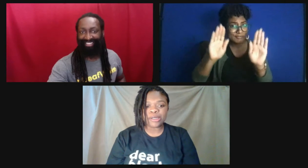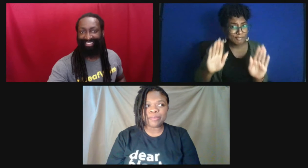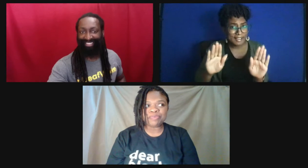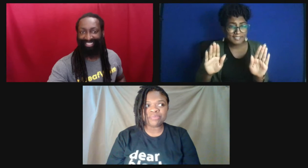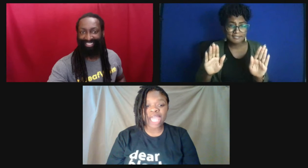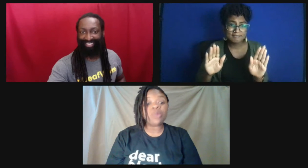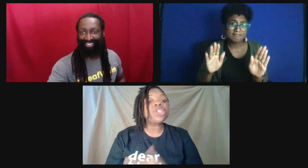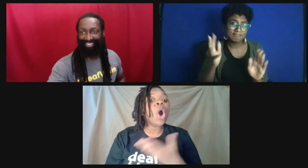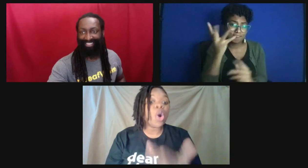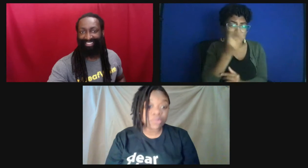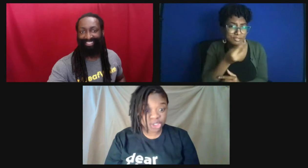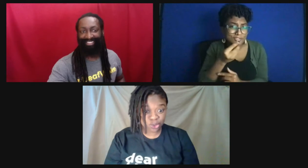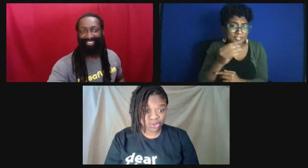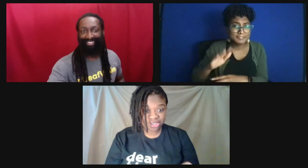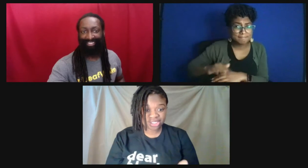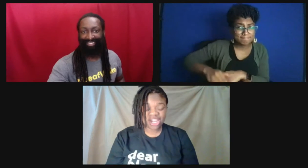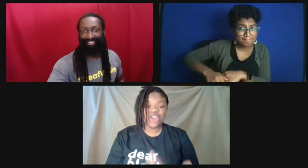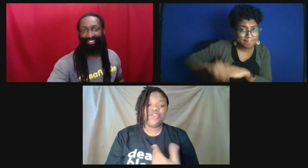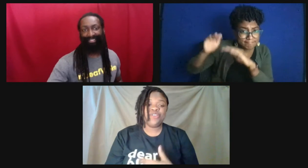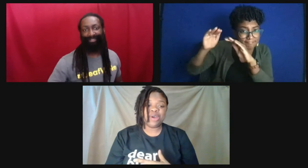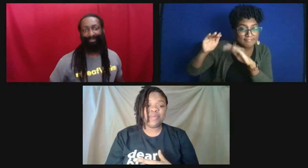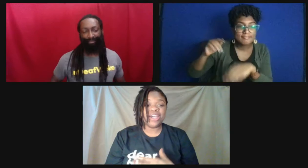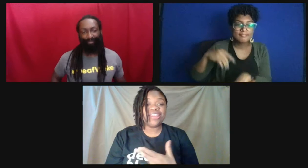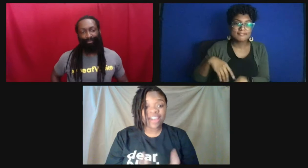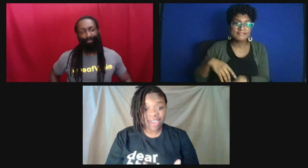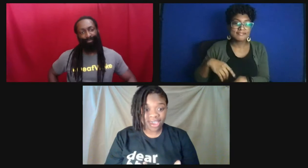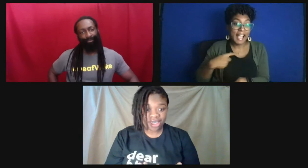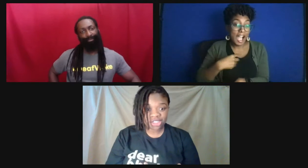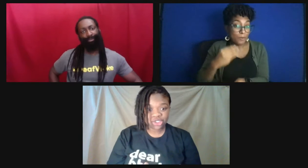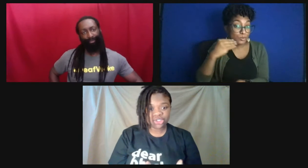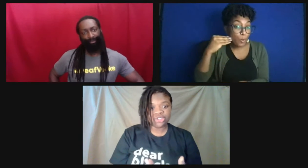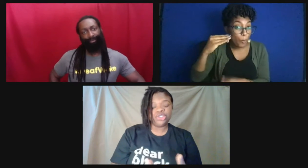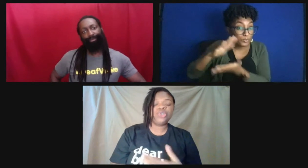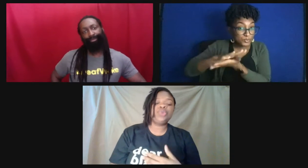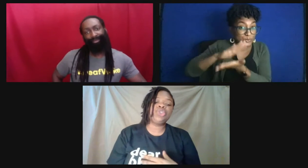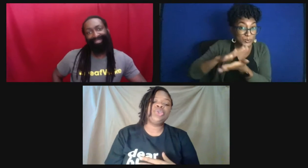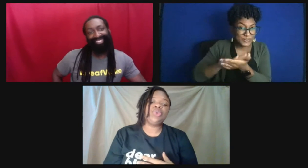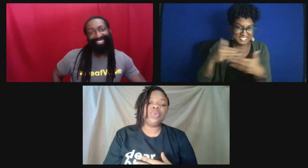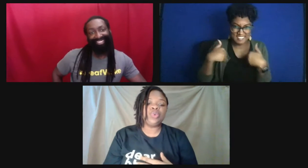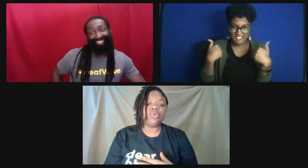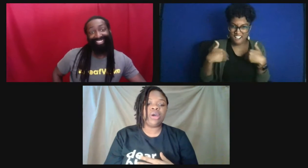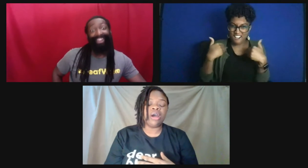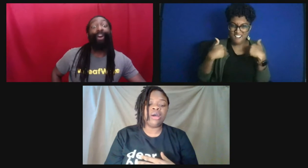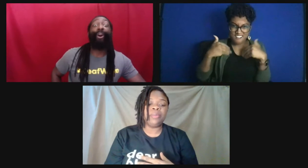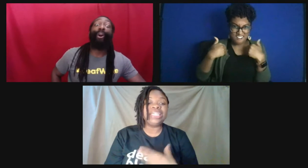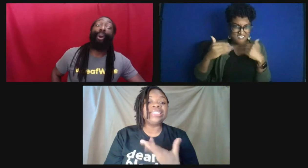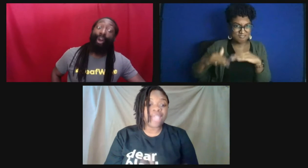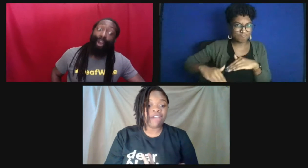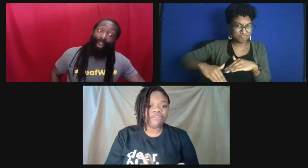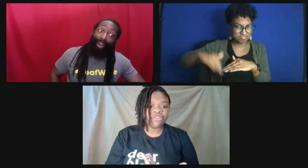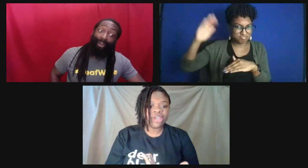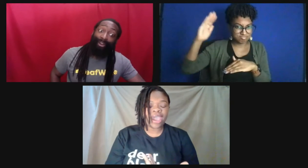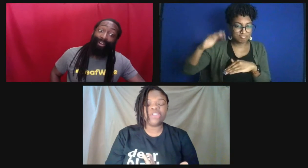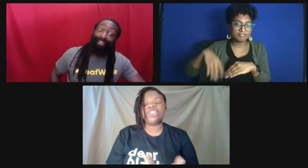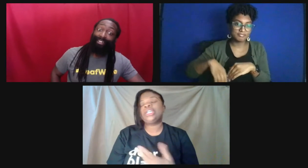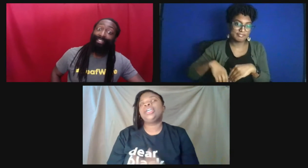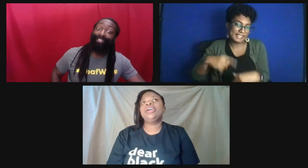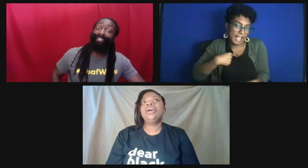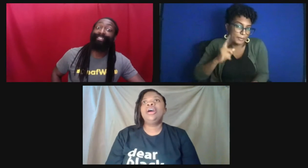I was homeschooled from a young age due to being deaf actually.